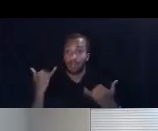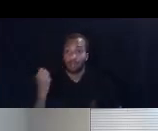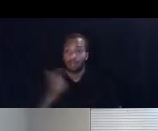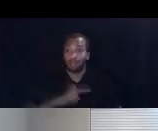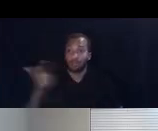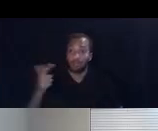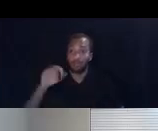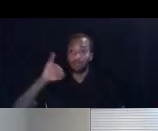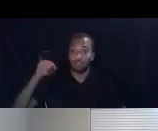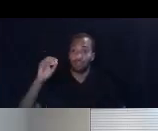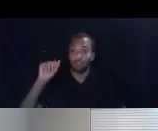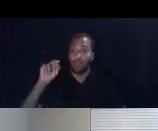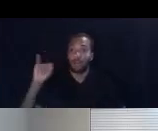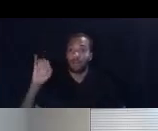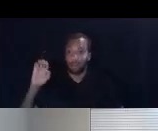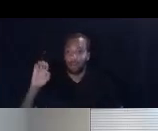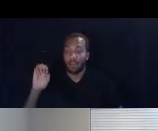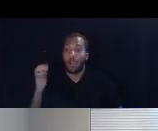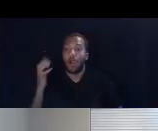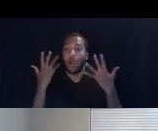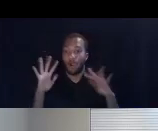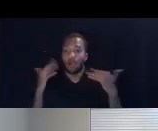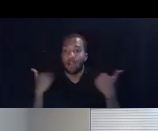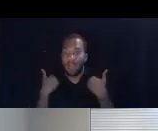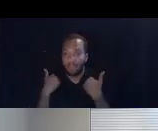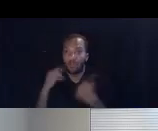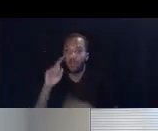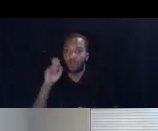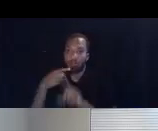We did have some pre-registration questions that we can review.